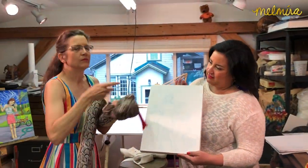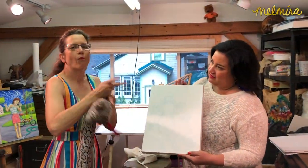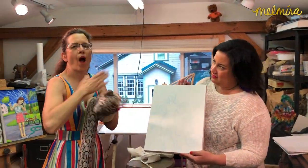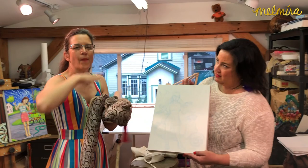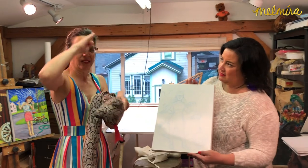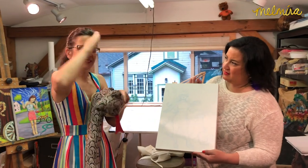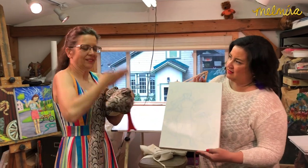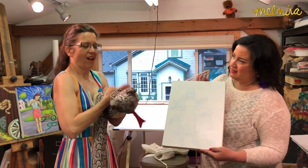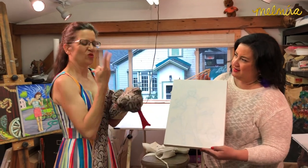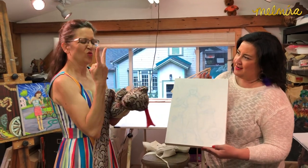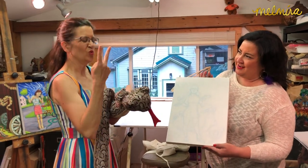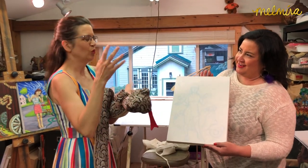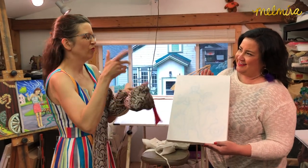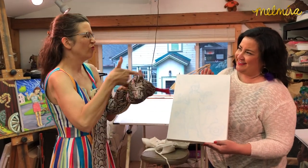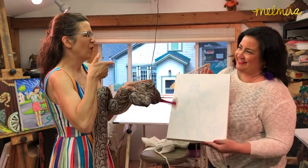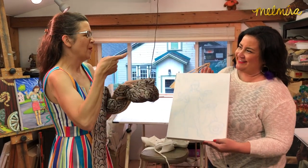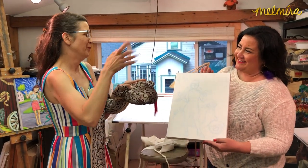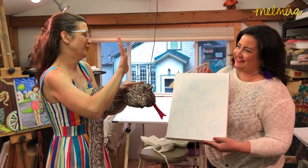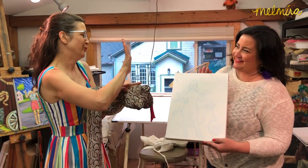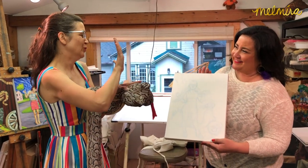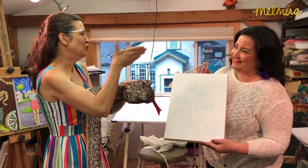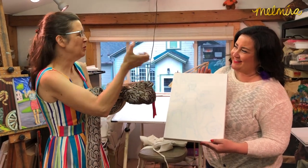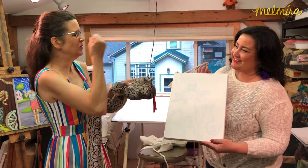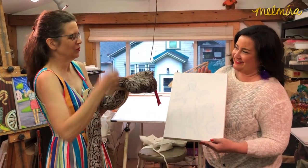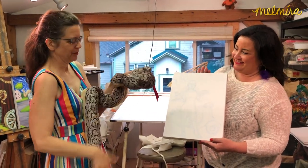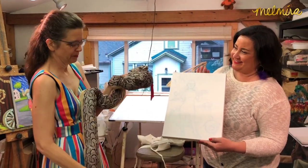I borrowed this from my two sons' room.